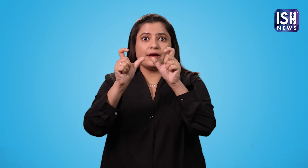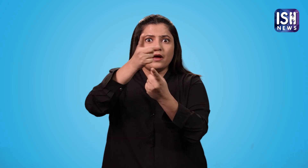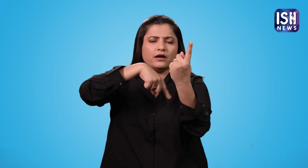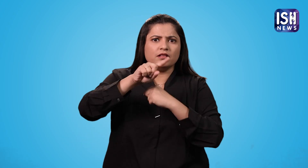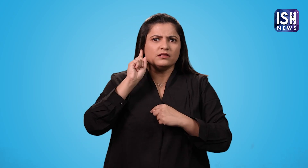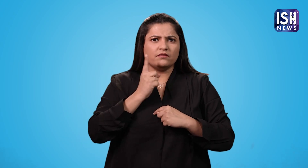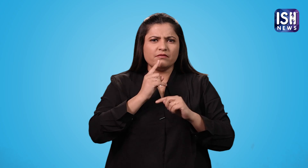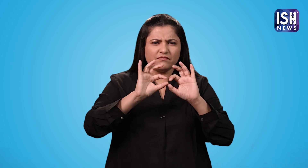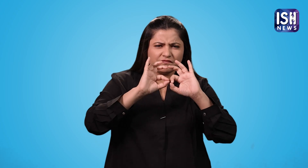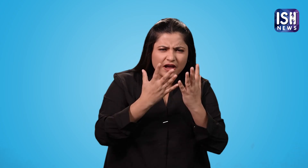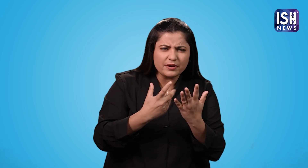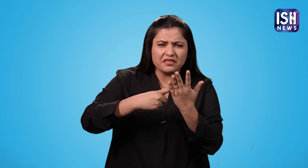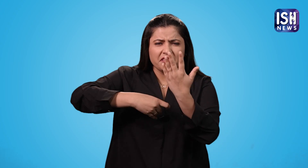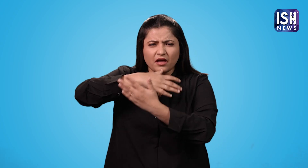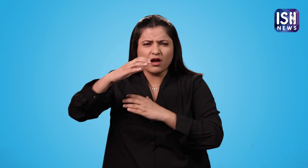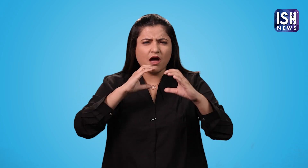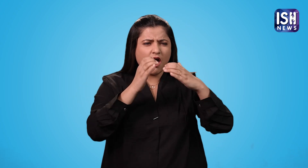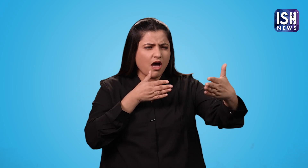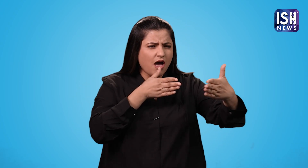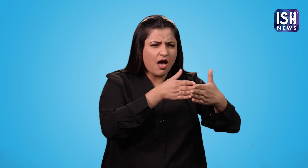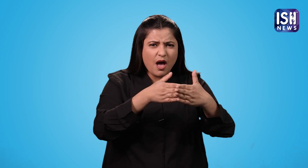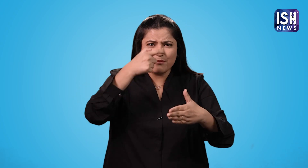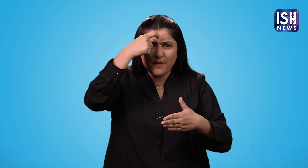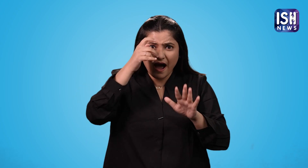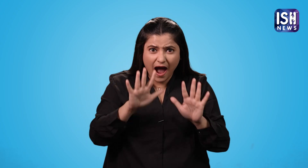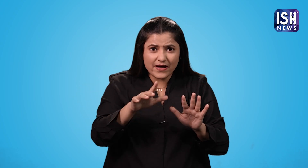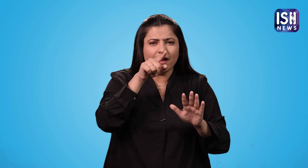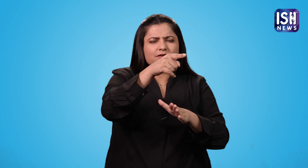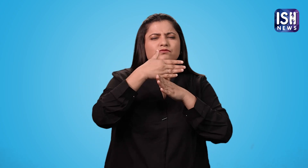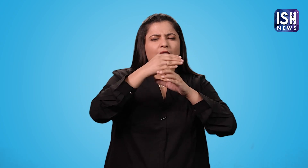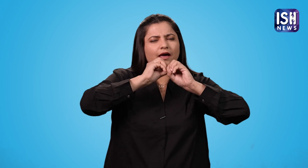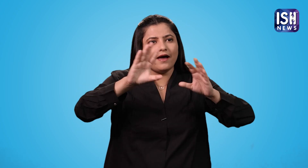Suggest our ISL course with family and relatives with whom you have problems communicating with.